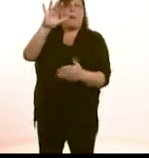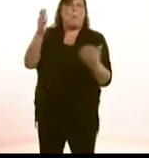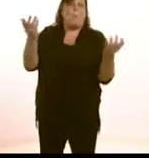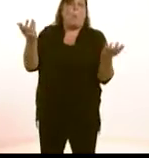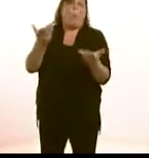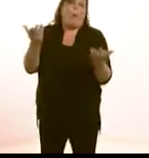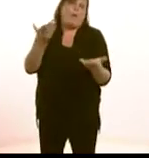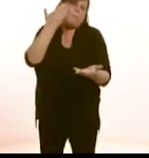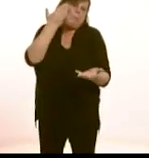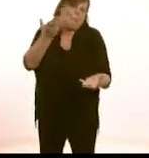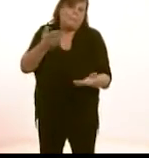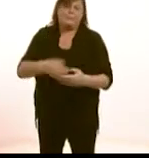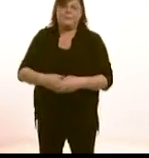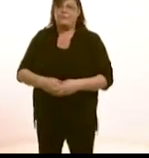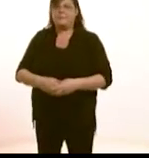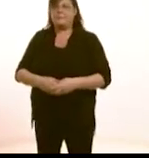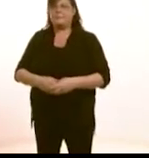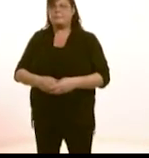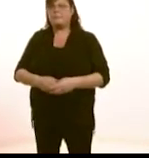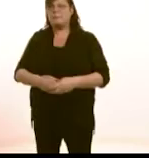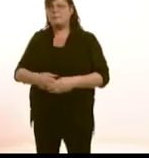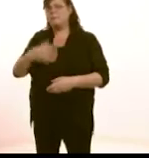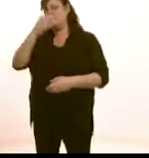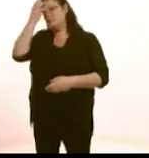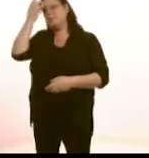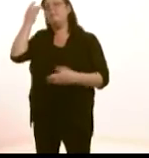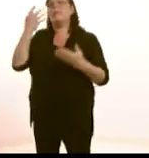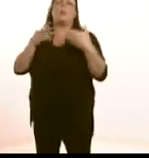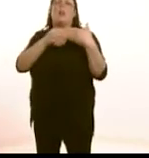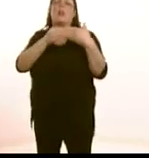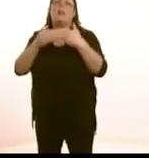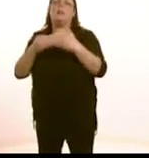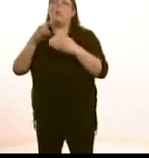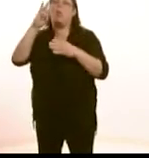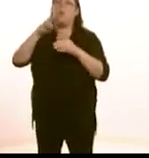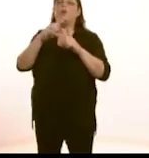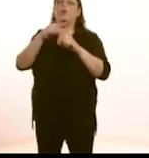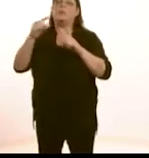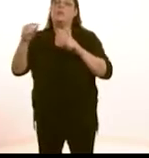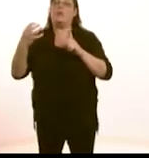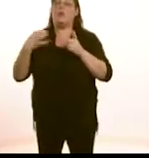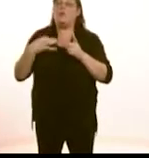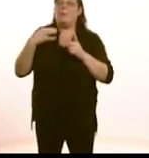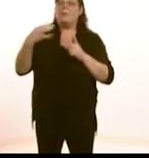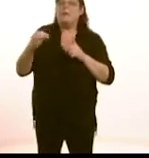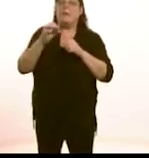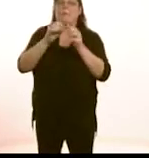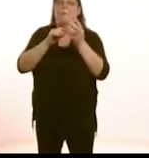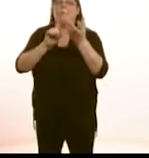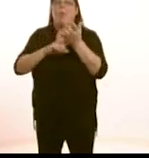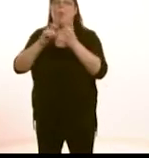Y Llywydd / The Presiding Officer: On behalf of the leader of the Welsh Conservatives,